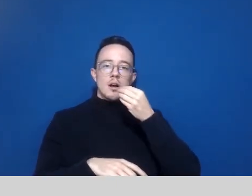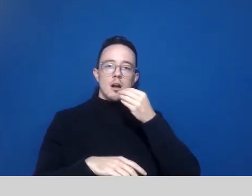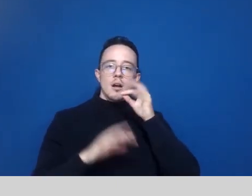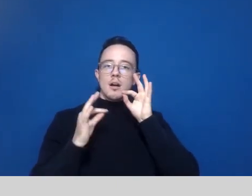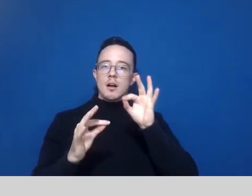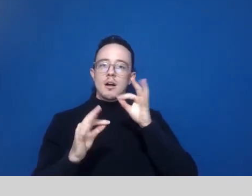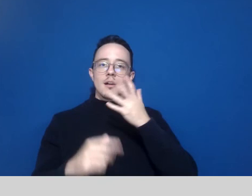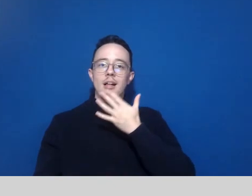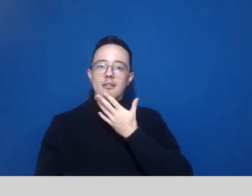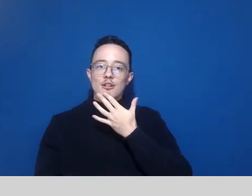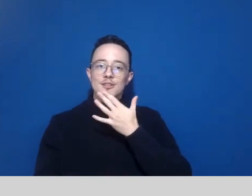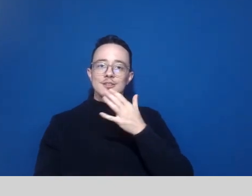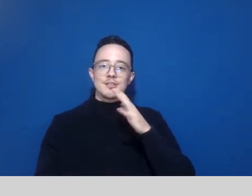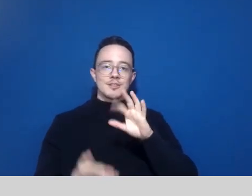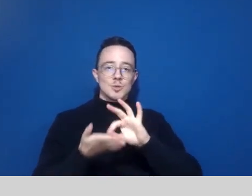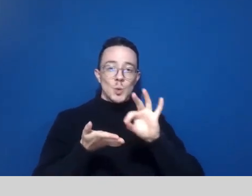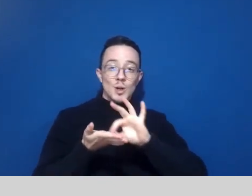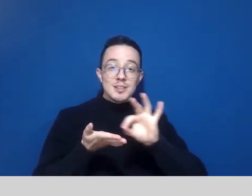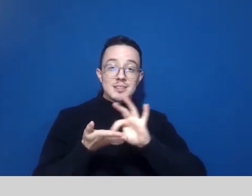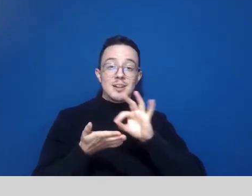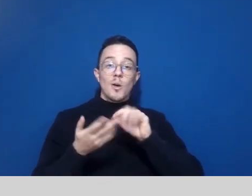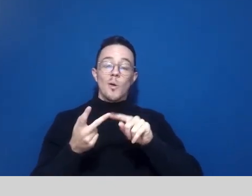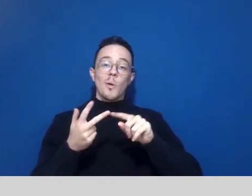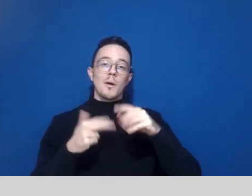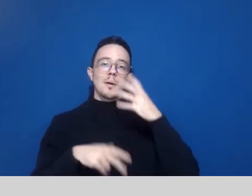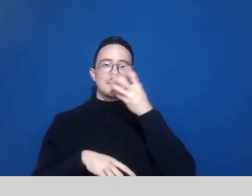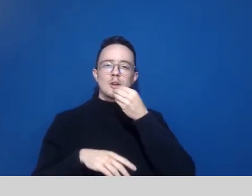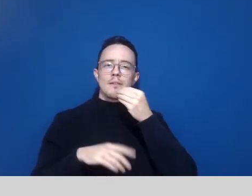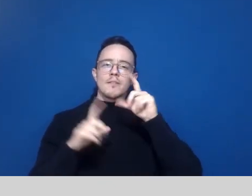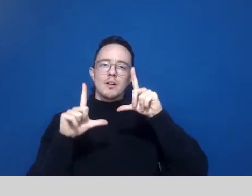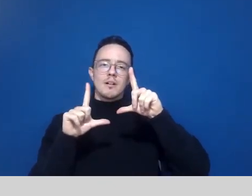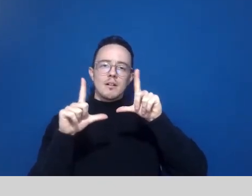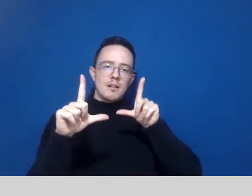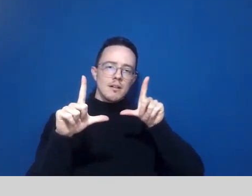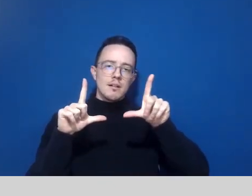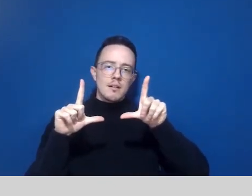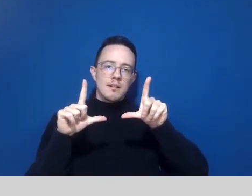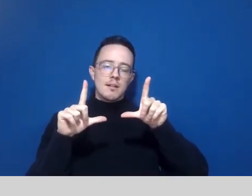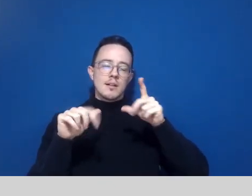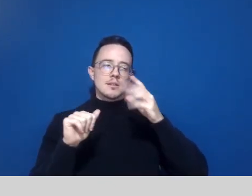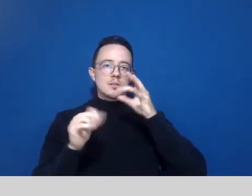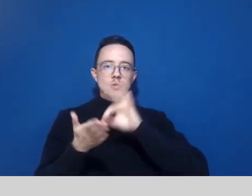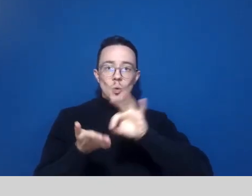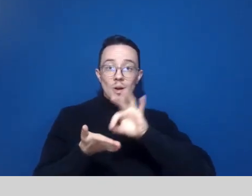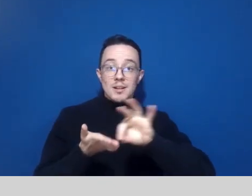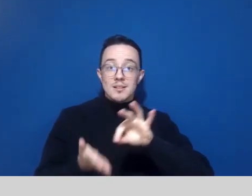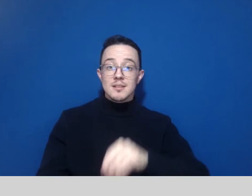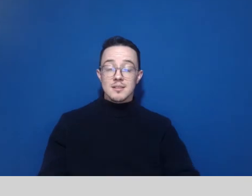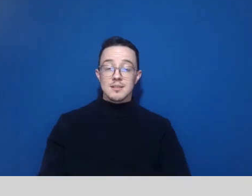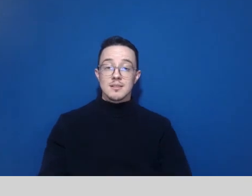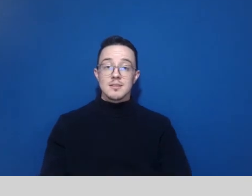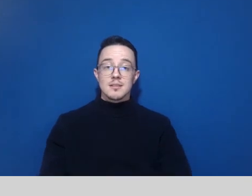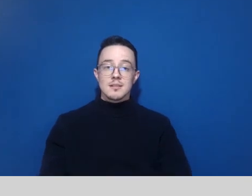or Z Pleasant Camera Tilt Score. And so this query here isn't just showing me photographs